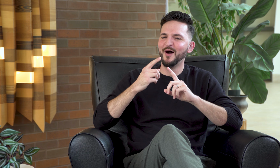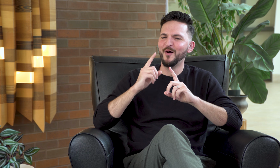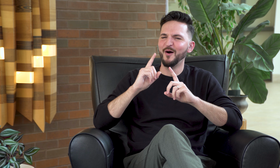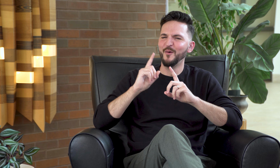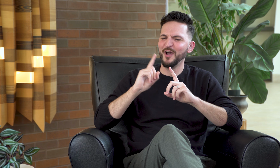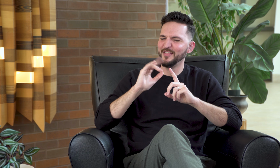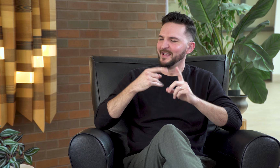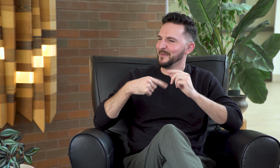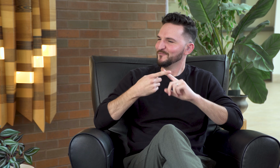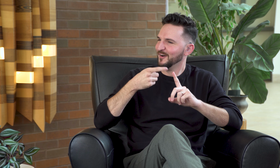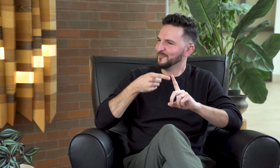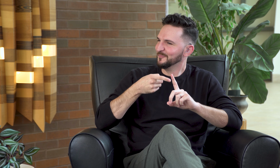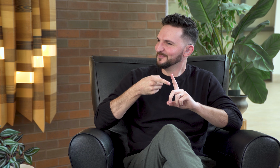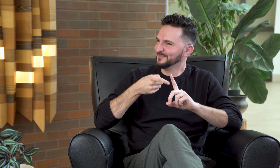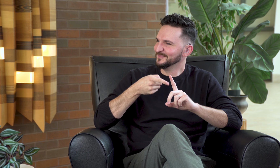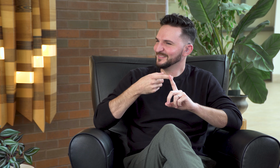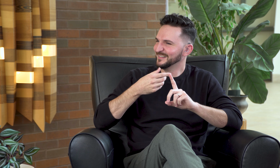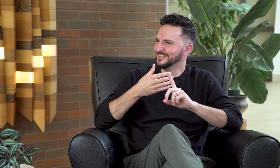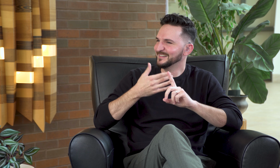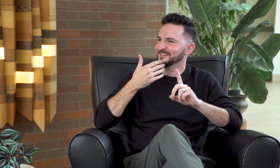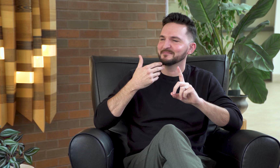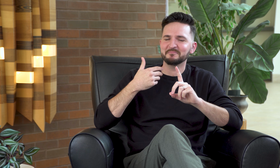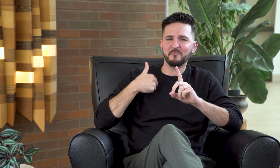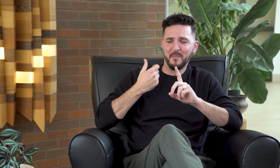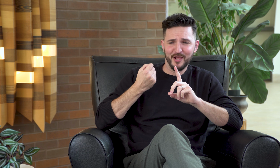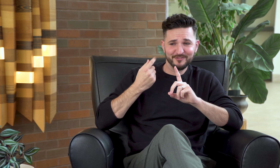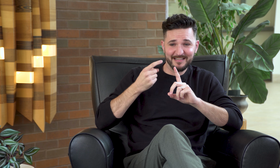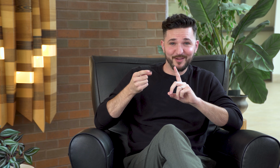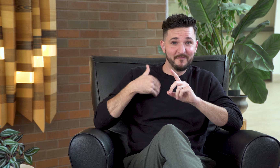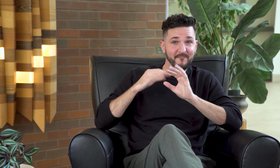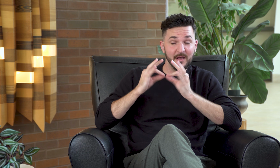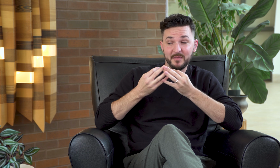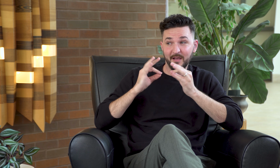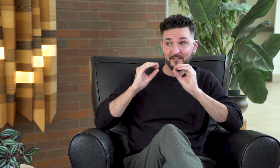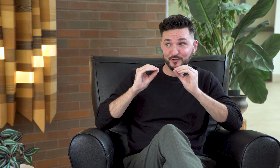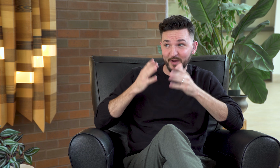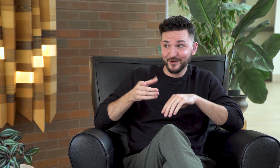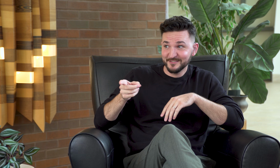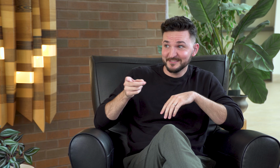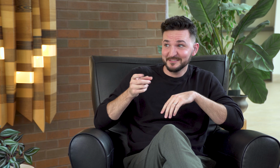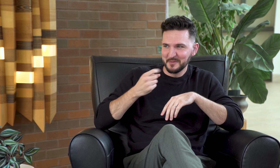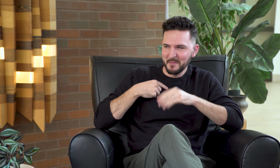Tell me more about where that comes from. I understand you're from a family of educators.